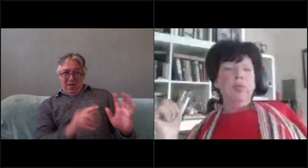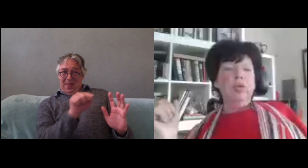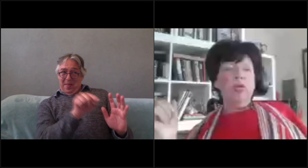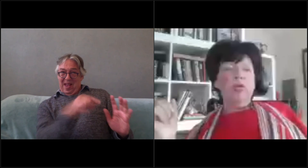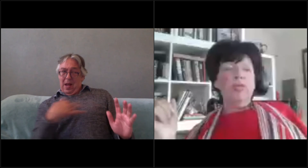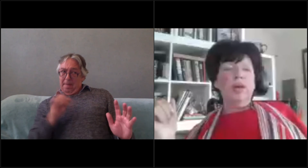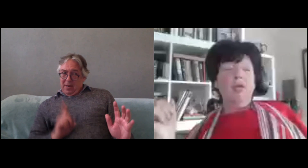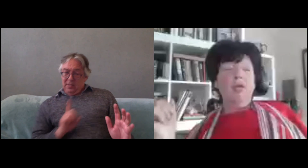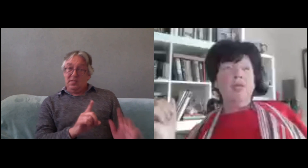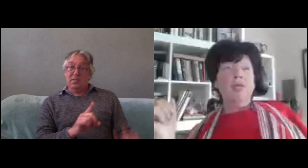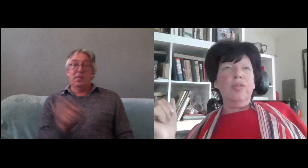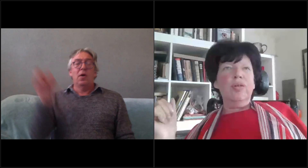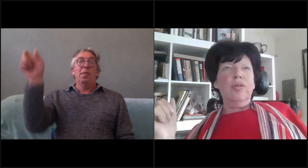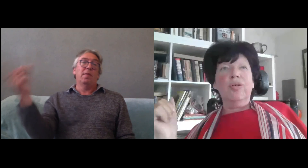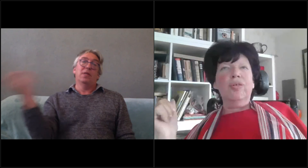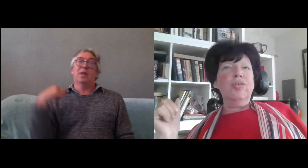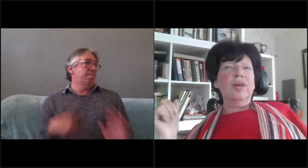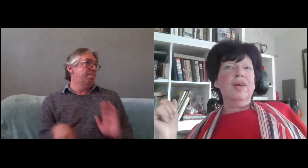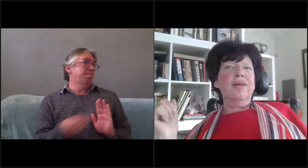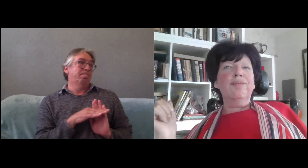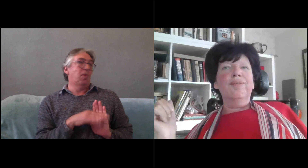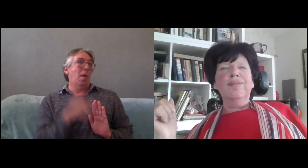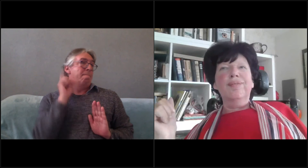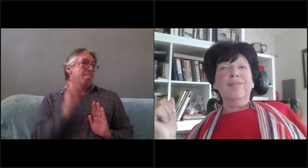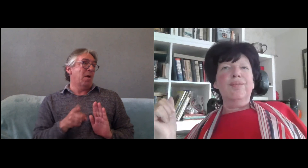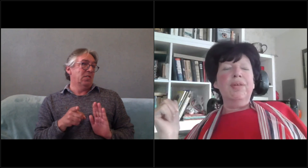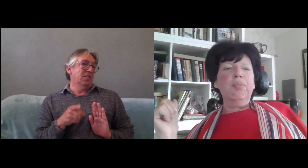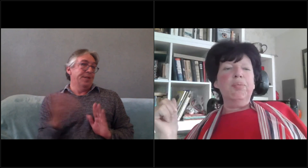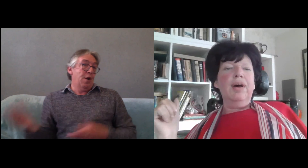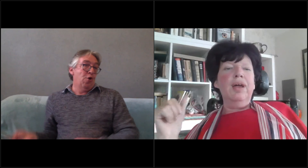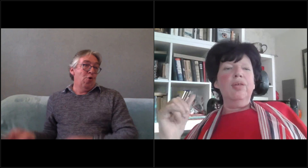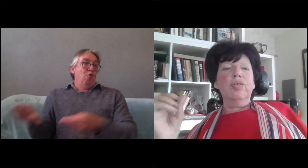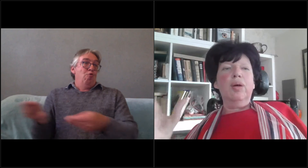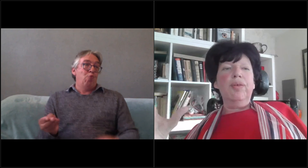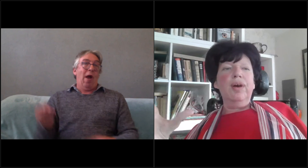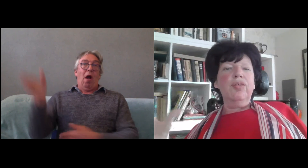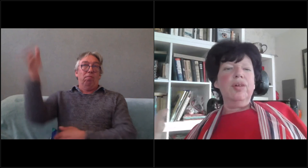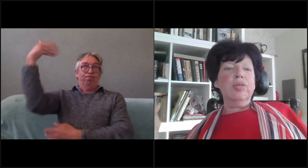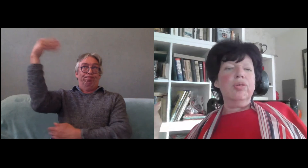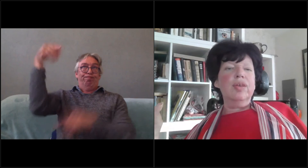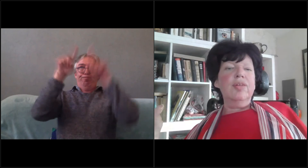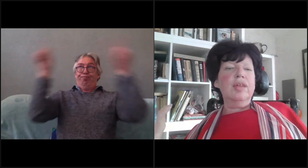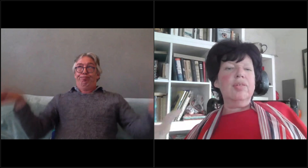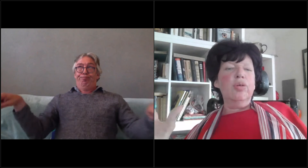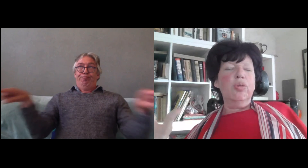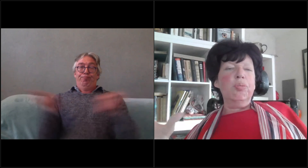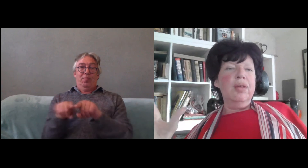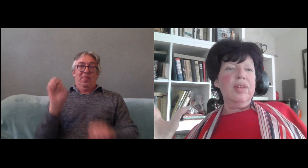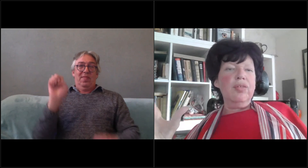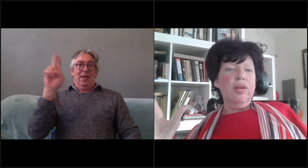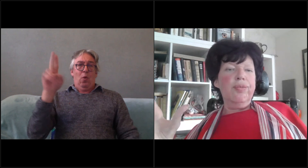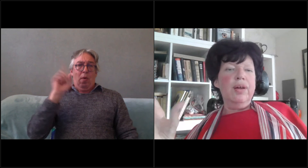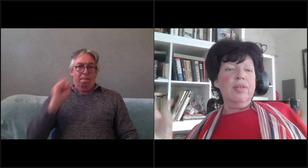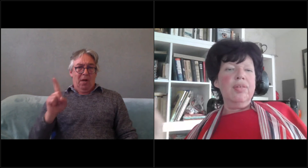and put it behind you just to see that it's European Structural Funds.